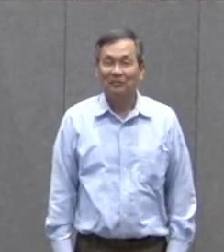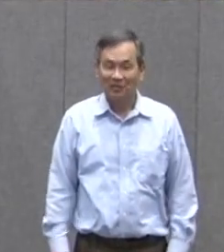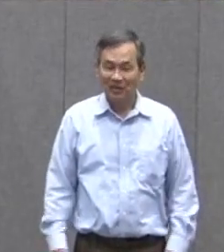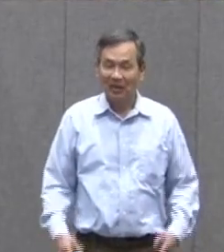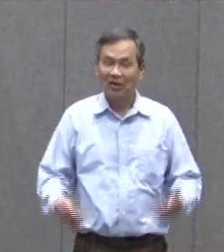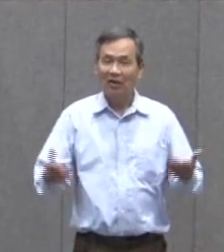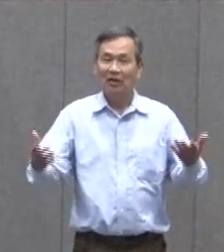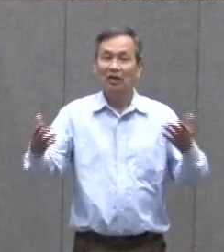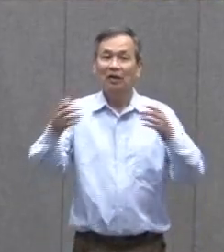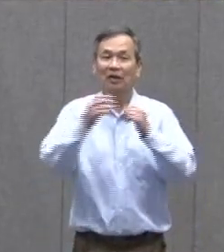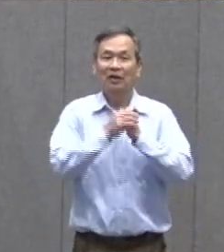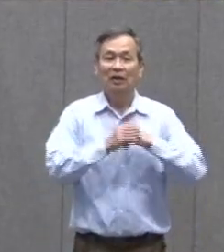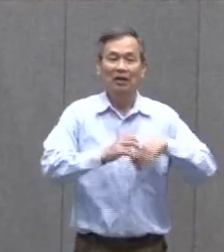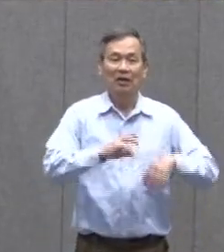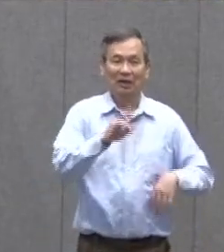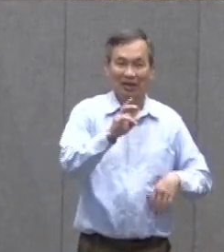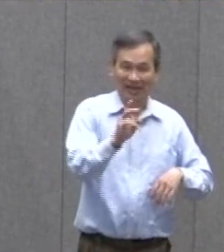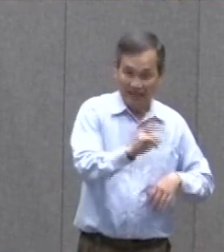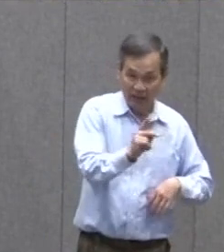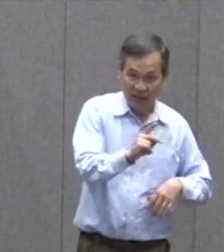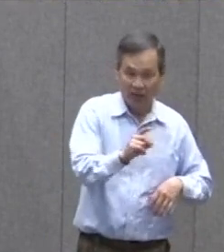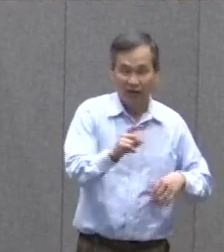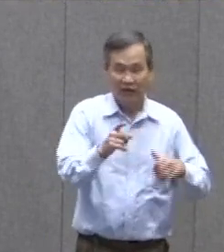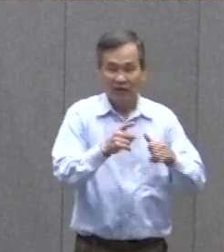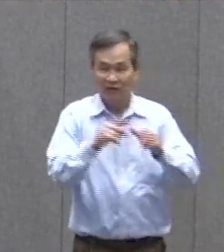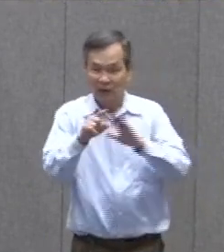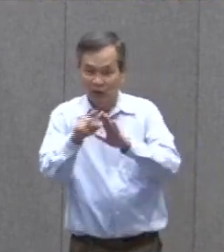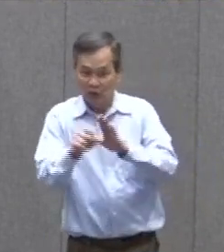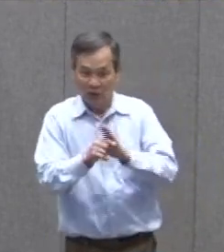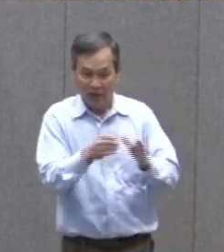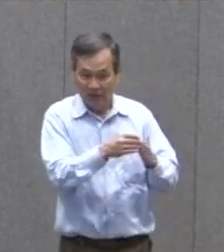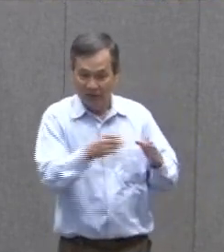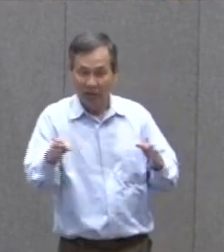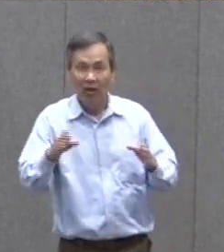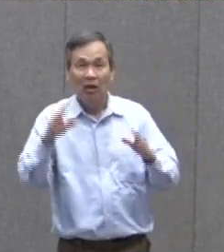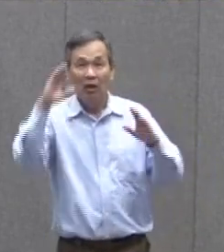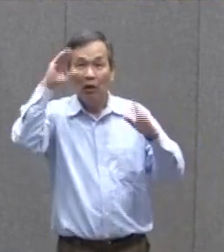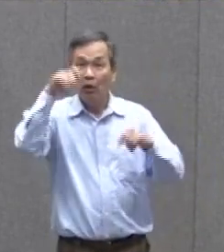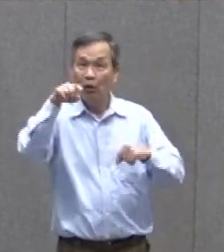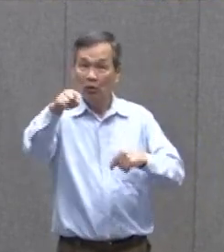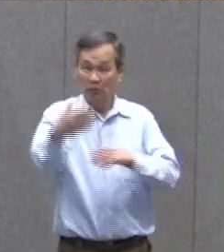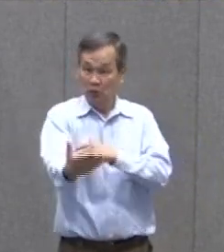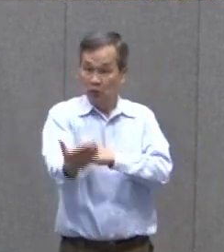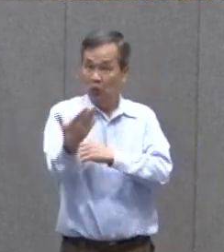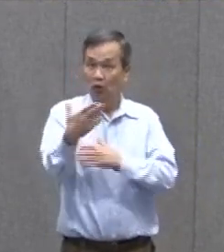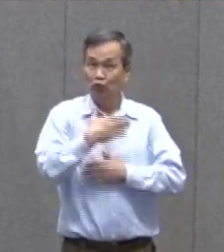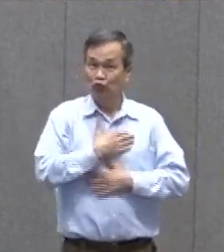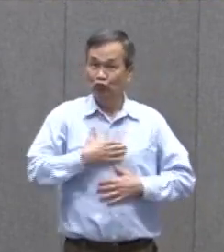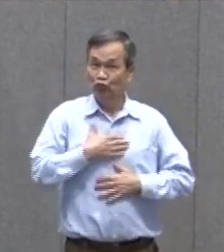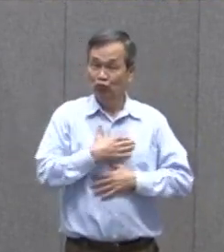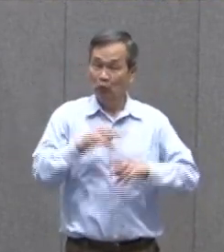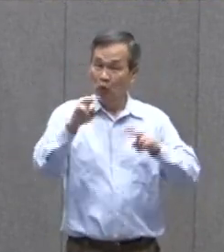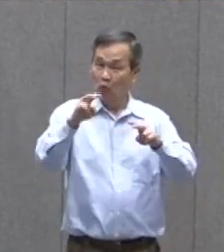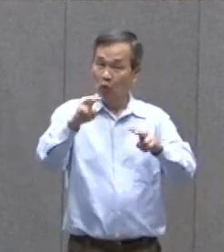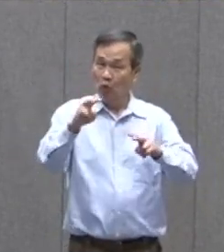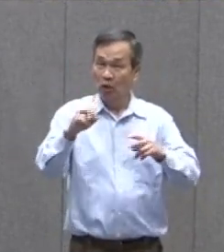Kinder and first graders, I hope you had a really good time watching our show this morning. I wanna have you think about a few things.